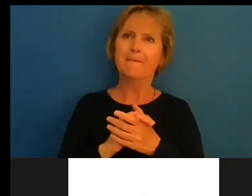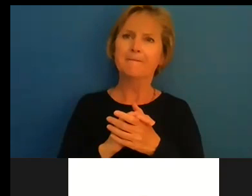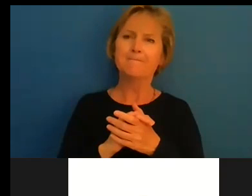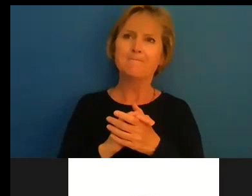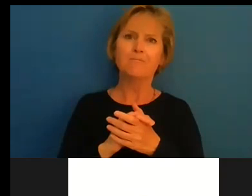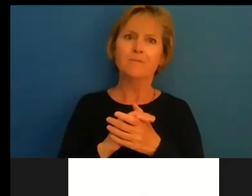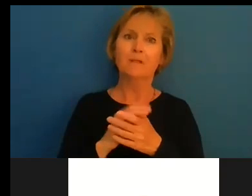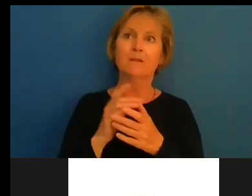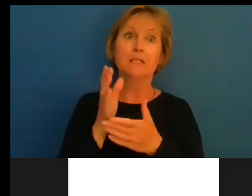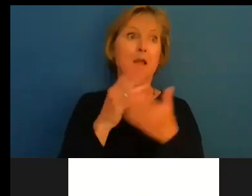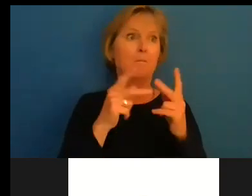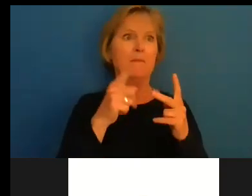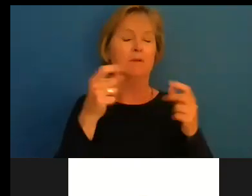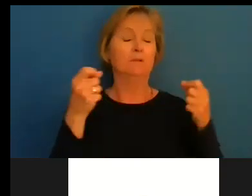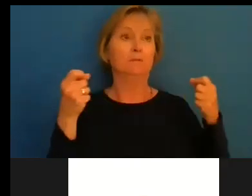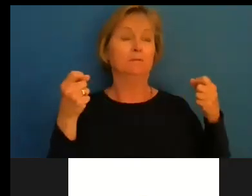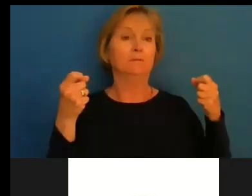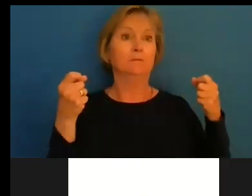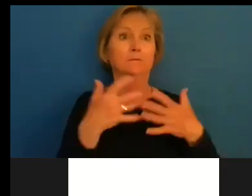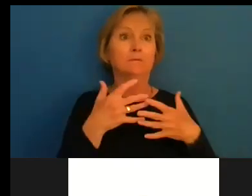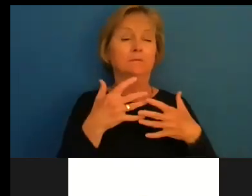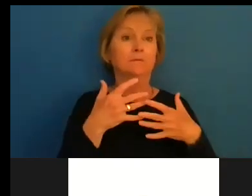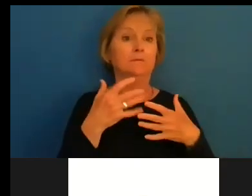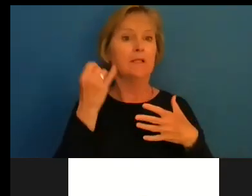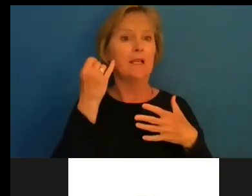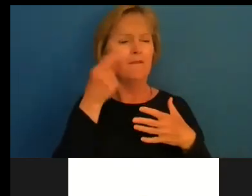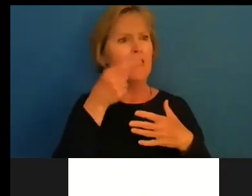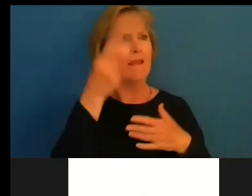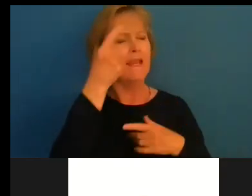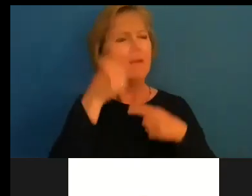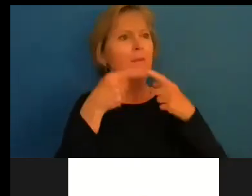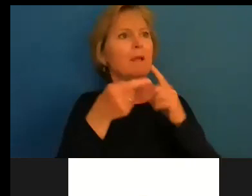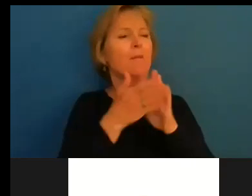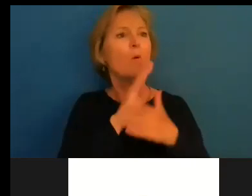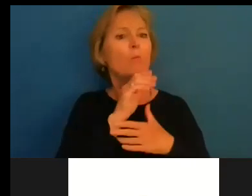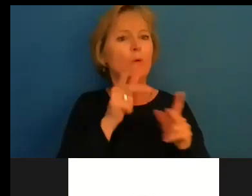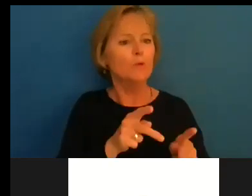terror that a lot of people have when thinking about getting older and becoming disabled.